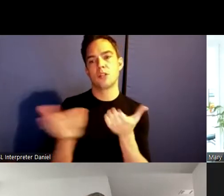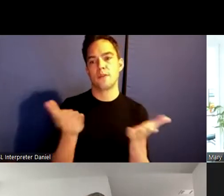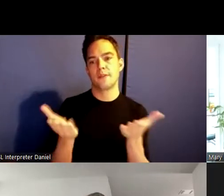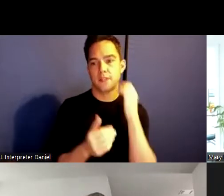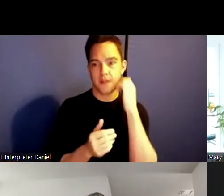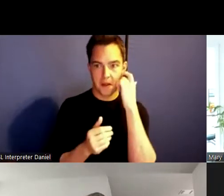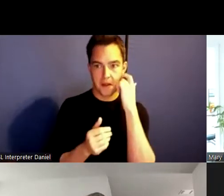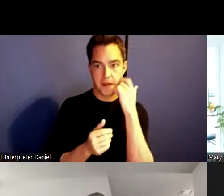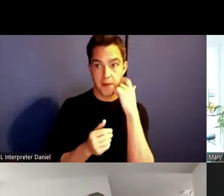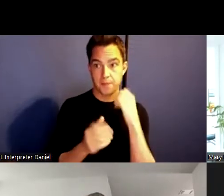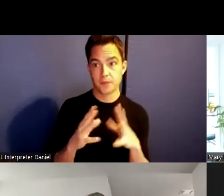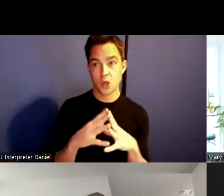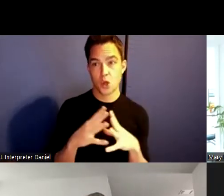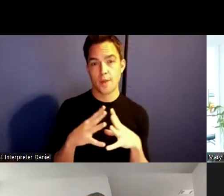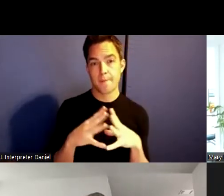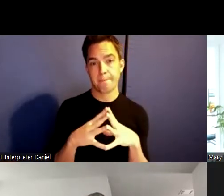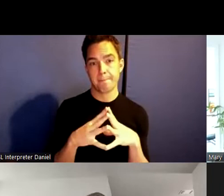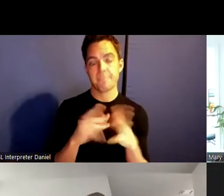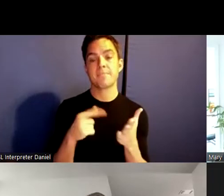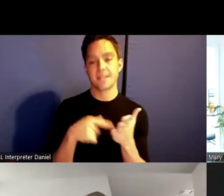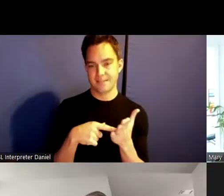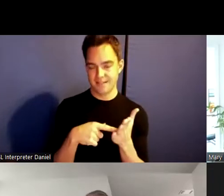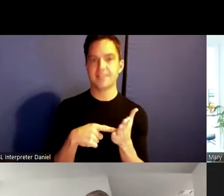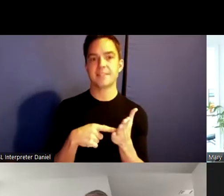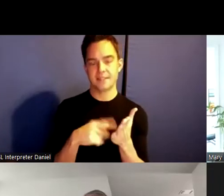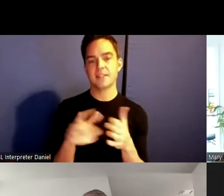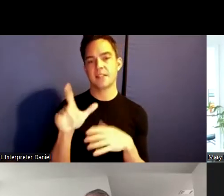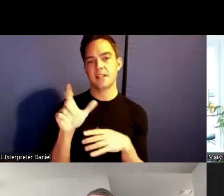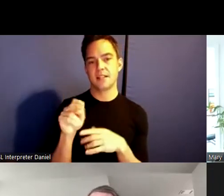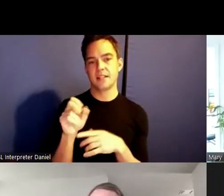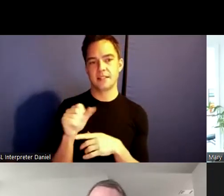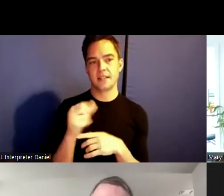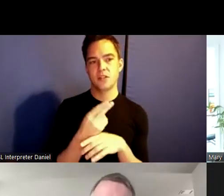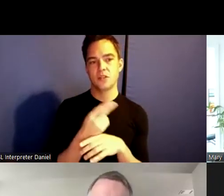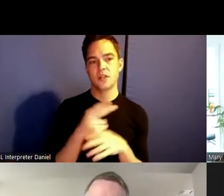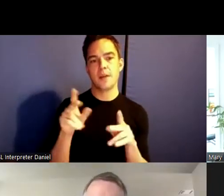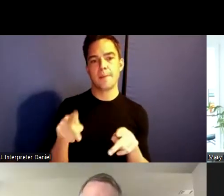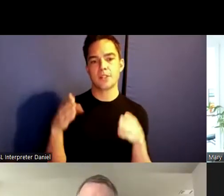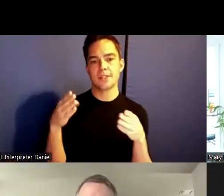so this is how I the lens, I would use to think about person centered practices in my work.